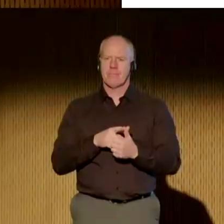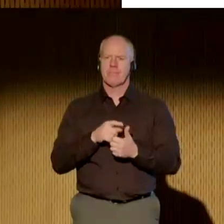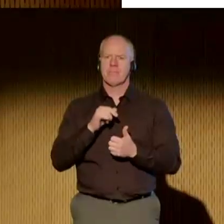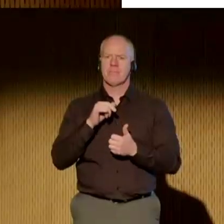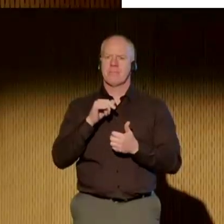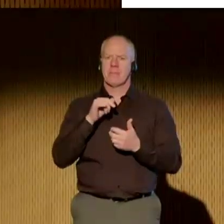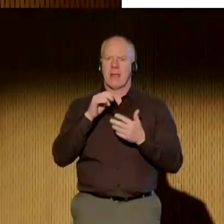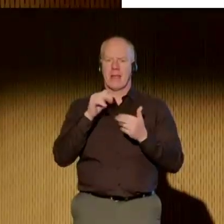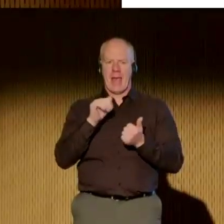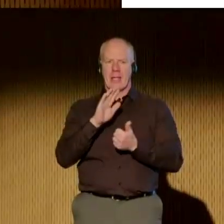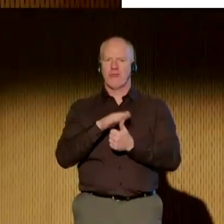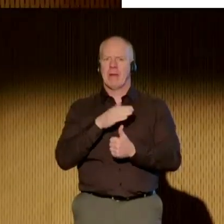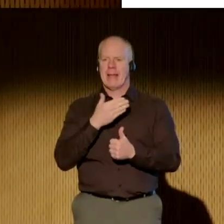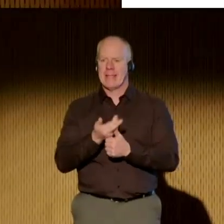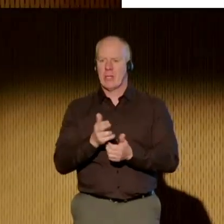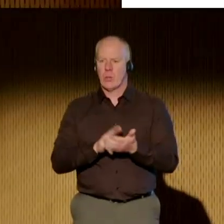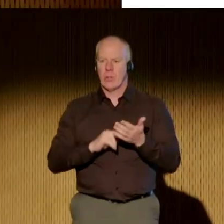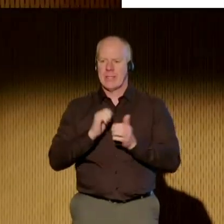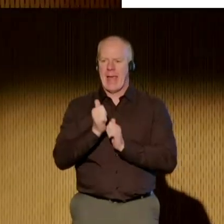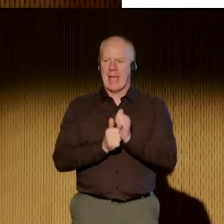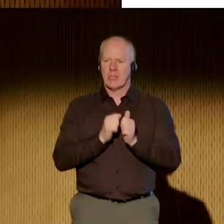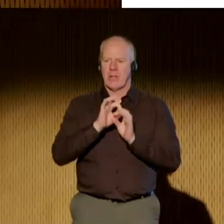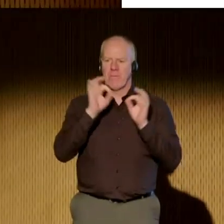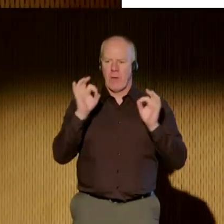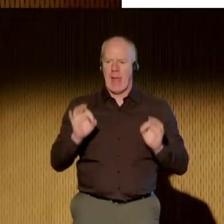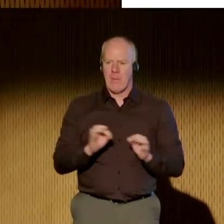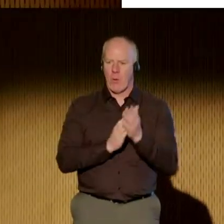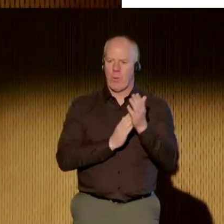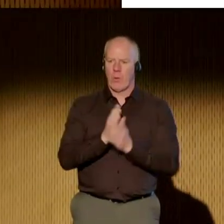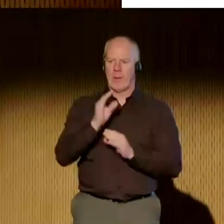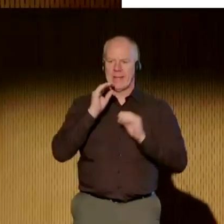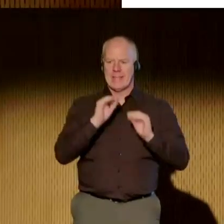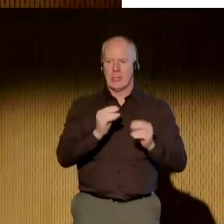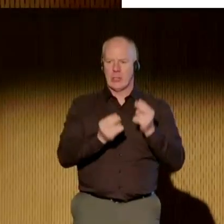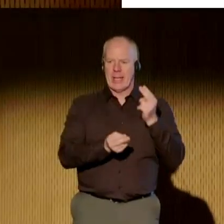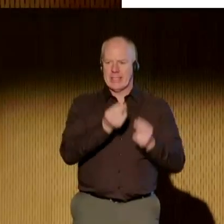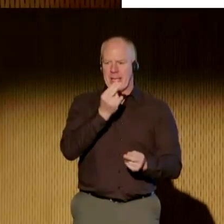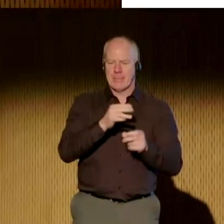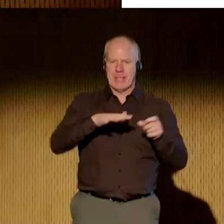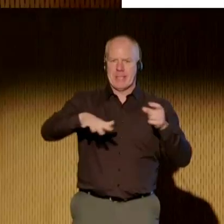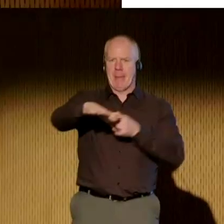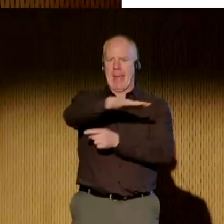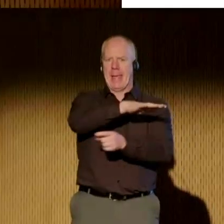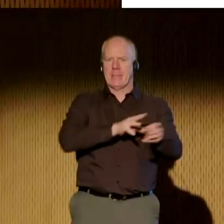translated in actionable frameworks across teaching assessment and spatial practice.